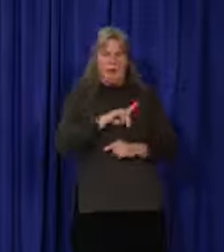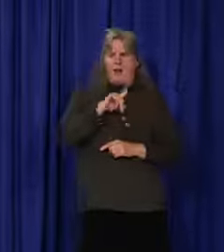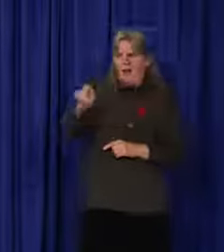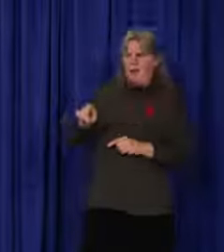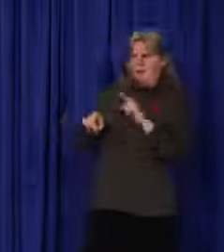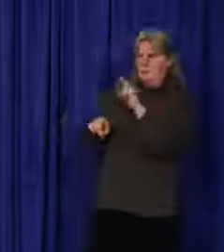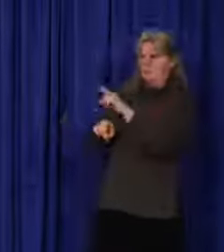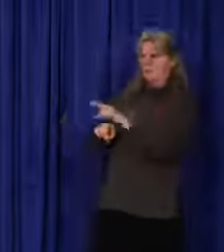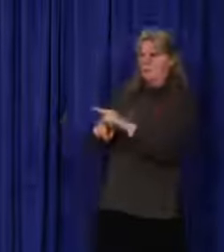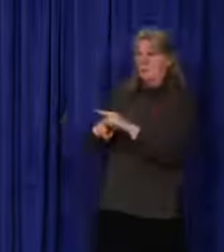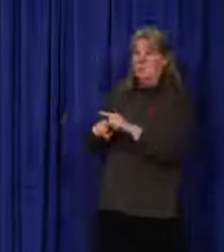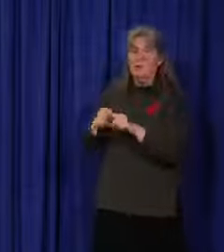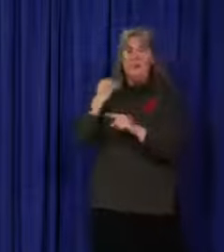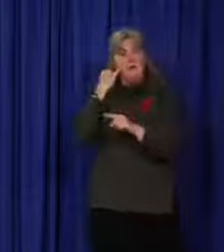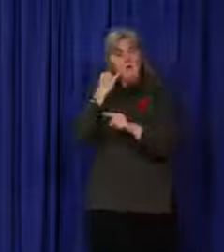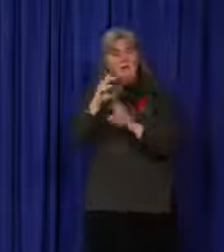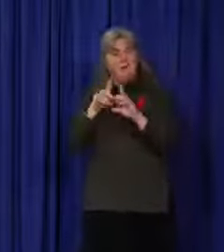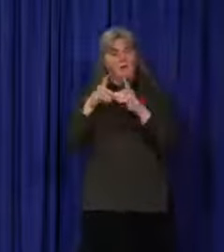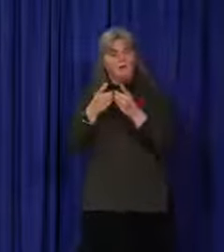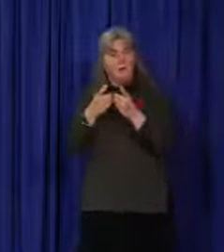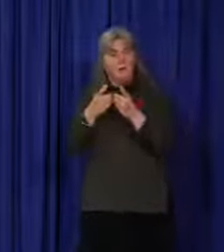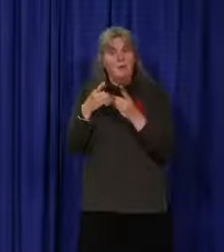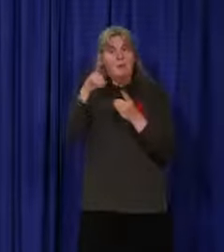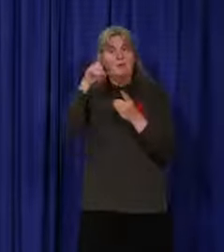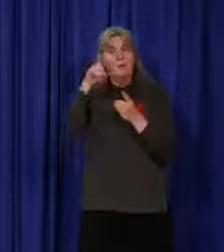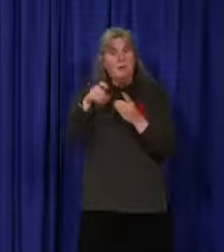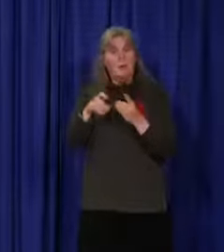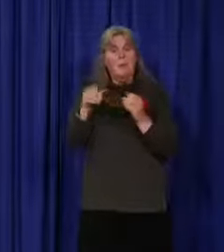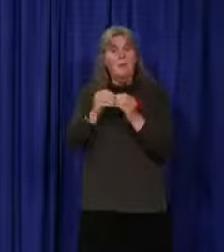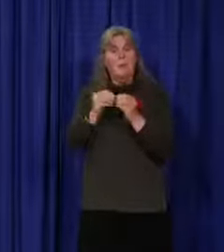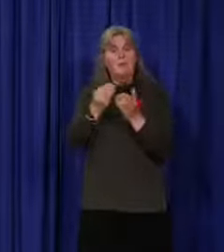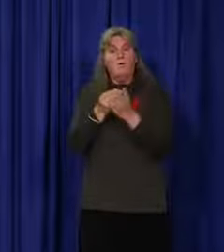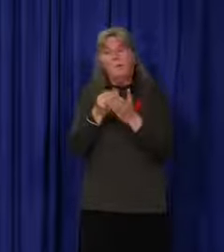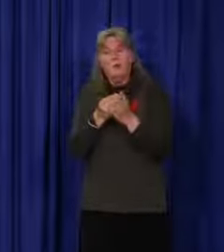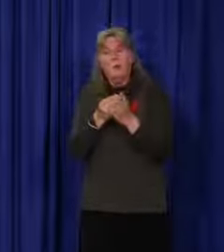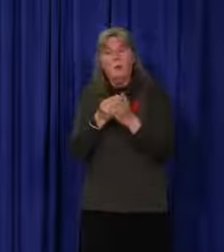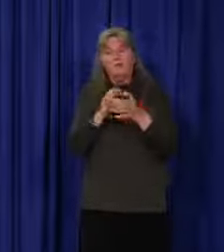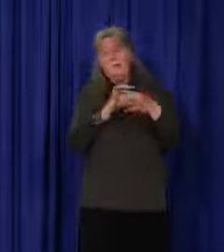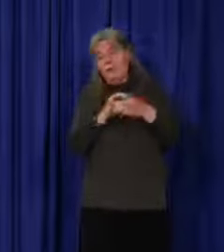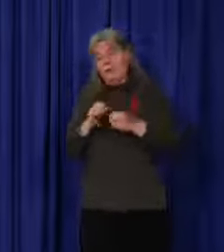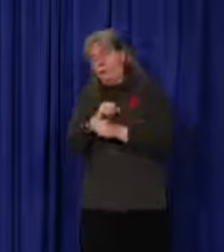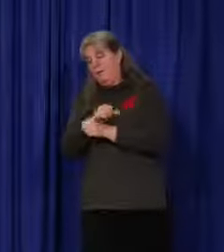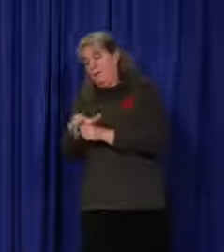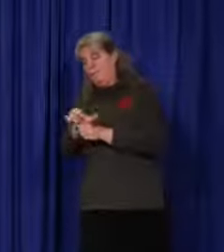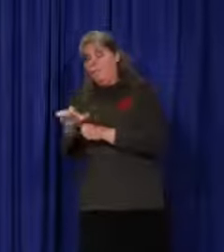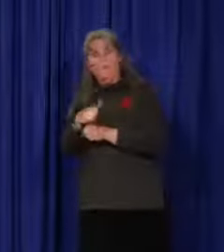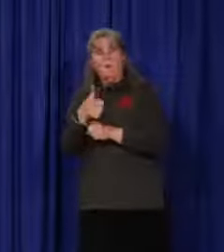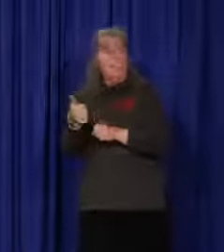and making sure that we do so with the students, you know -- with the students' health and